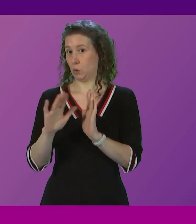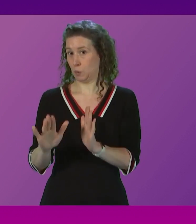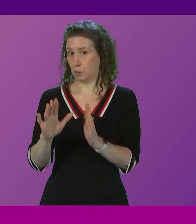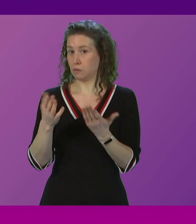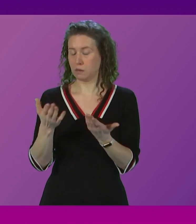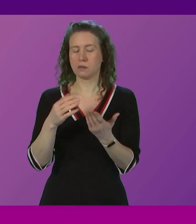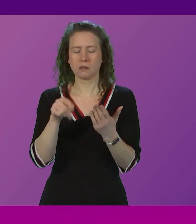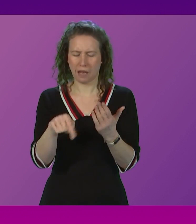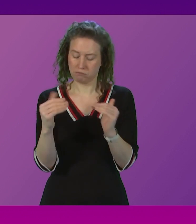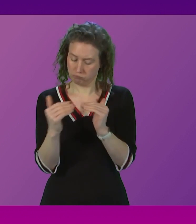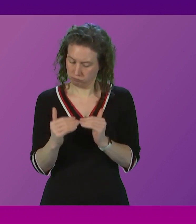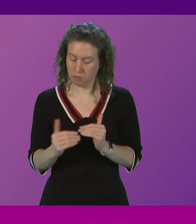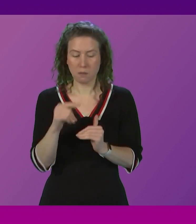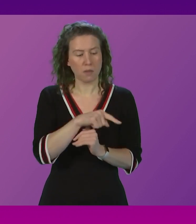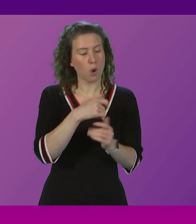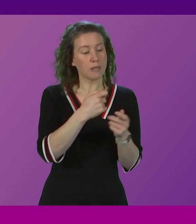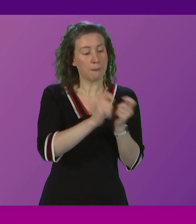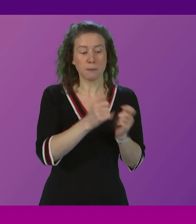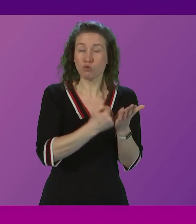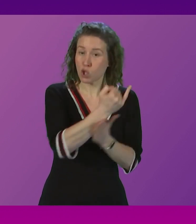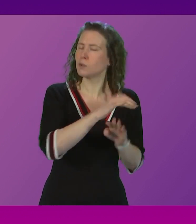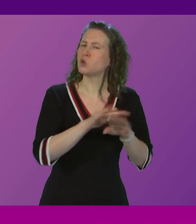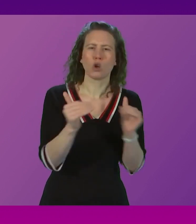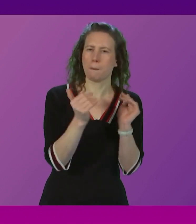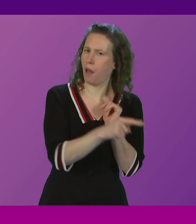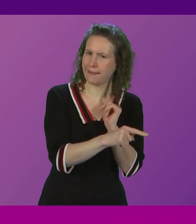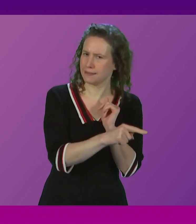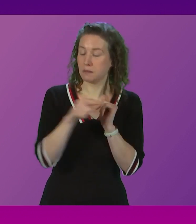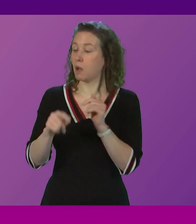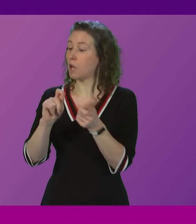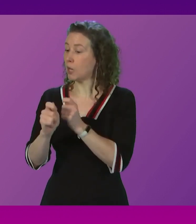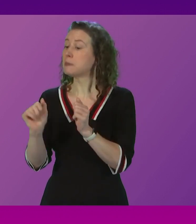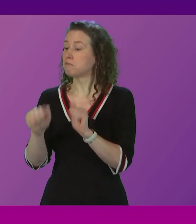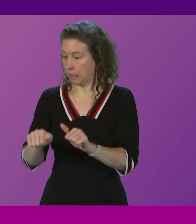some of the amendments that were rejected were not. For example, in relation to sex offenders,